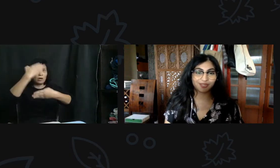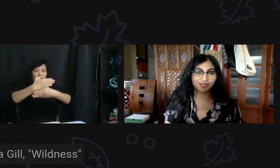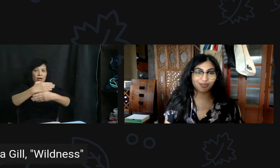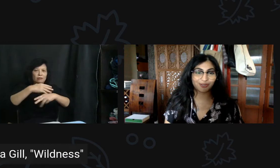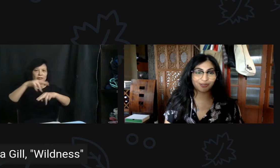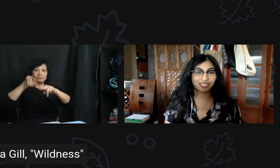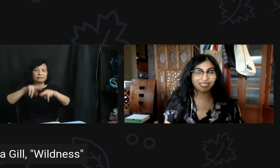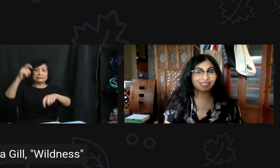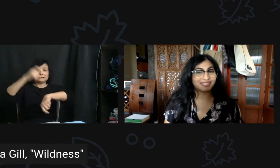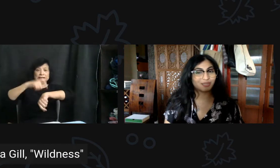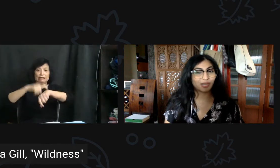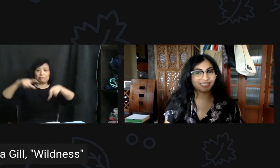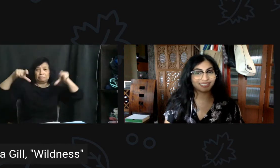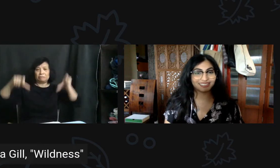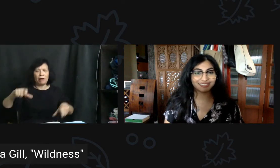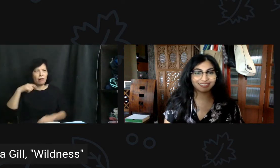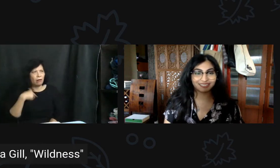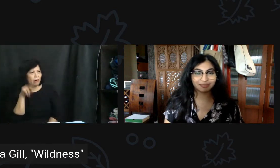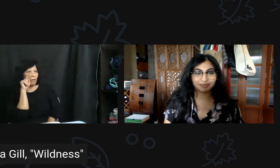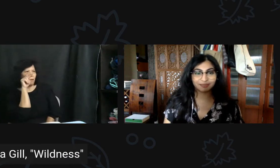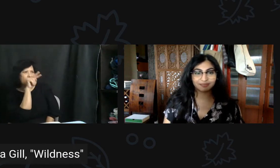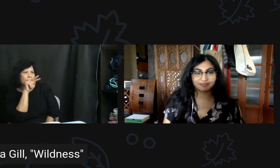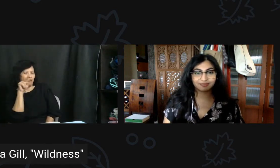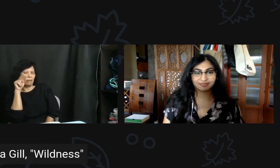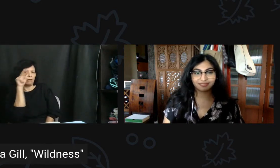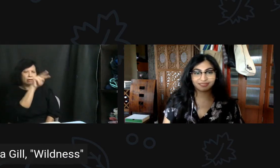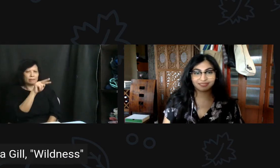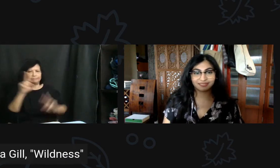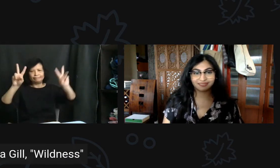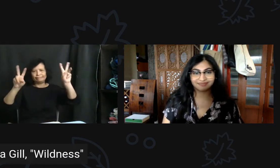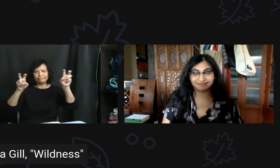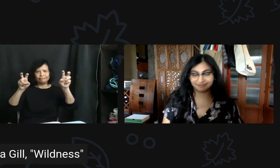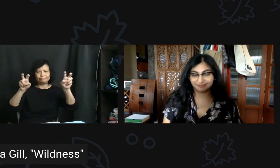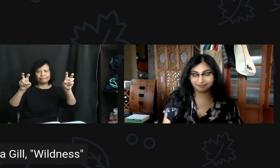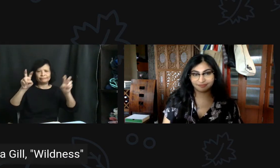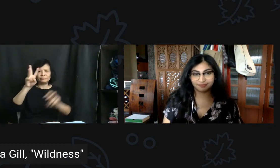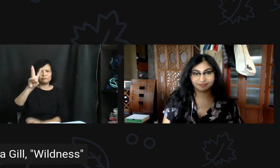So this is "Wildness".